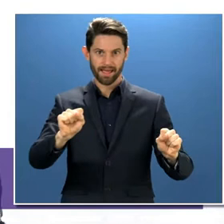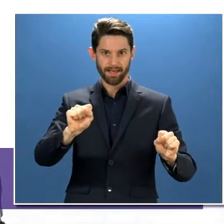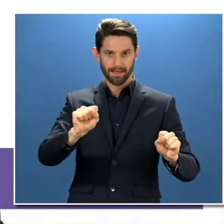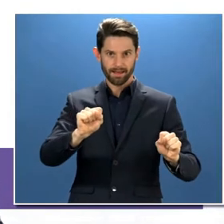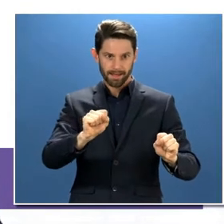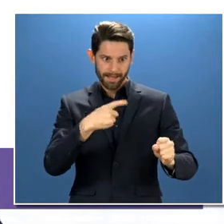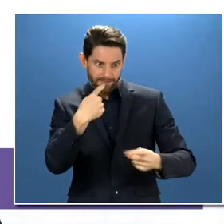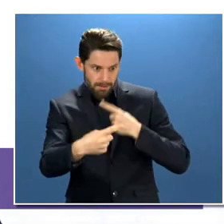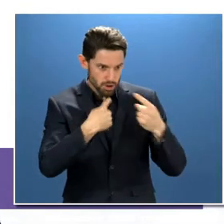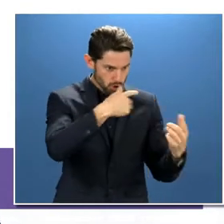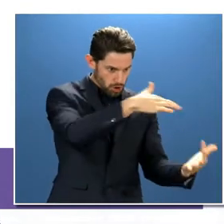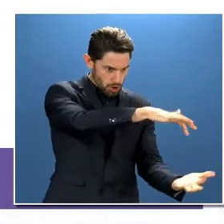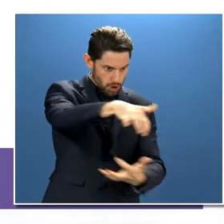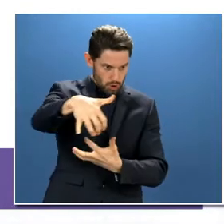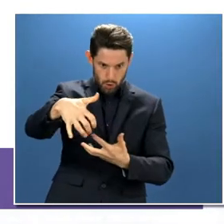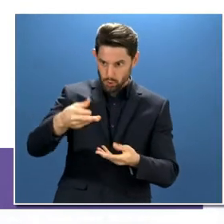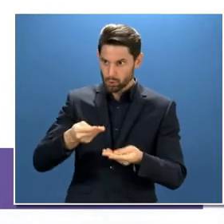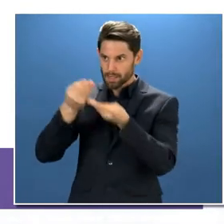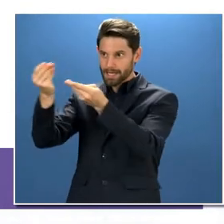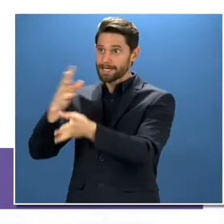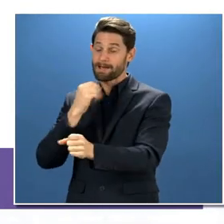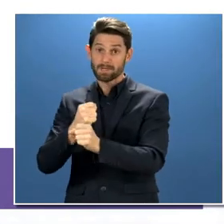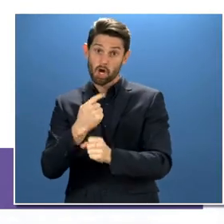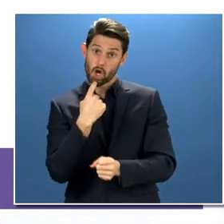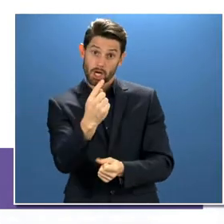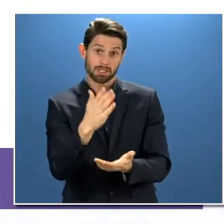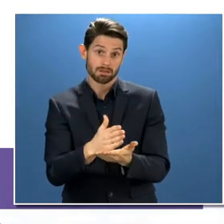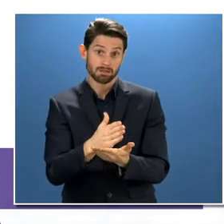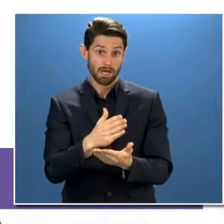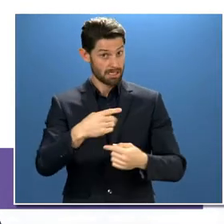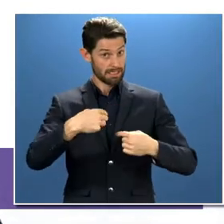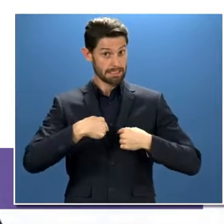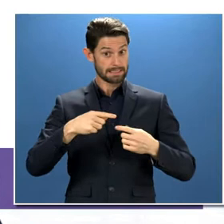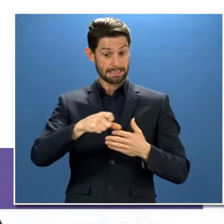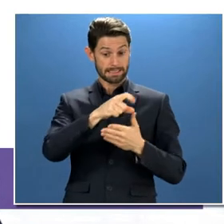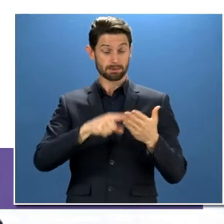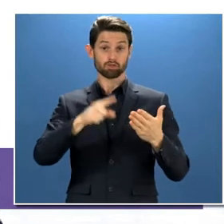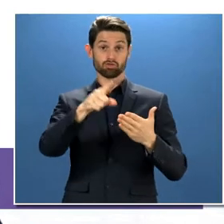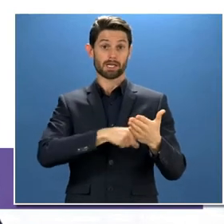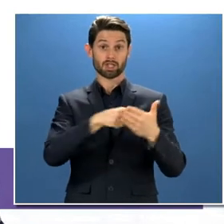with government, there is no State equivalent of the Disability Discrimination Commissioner role.